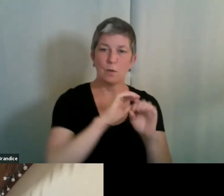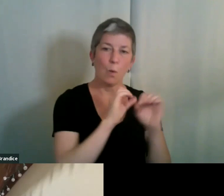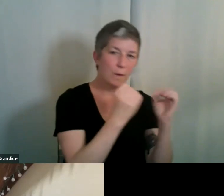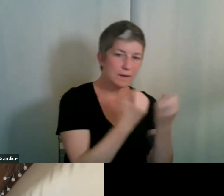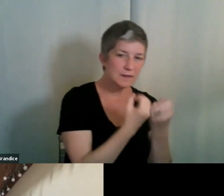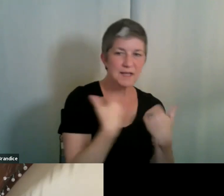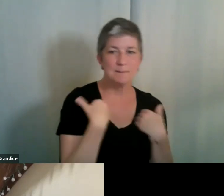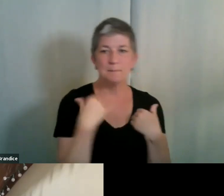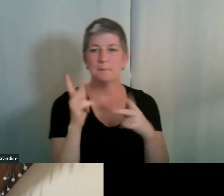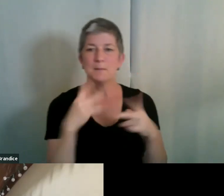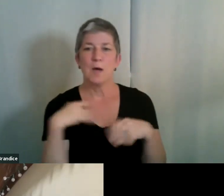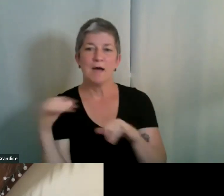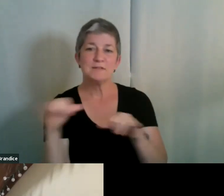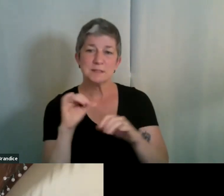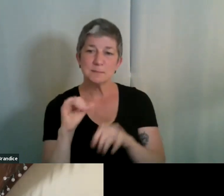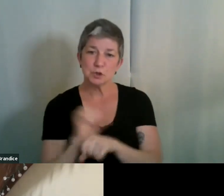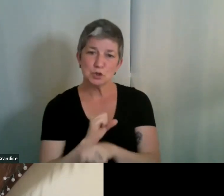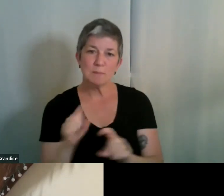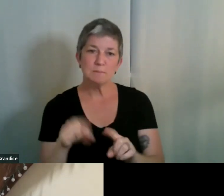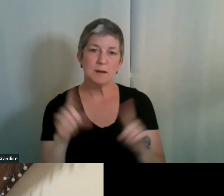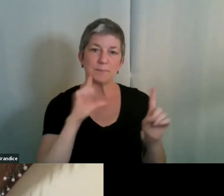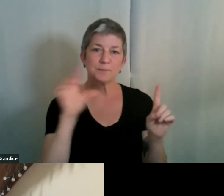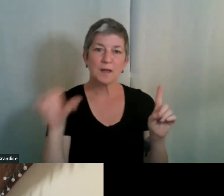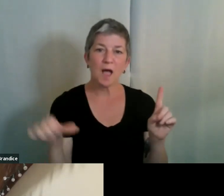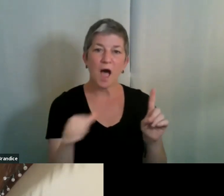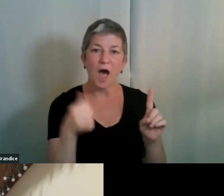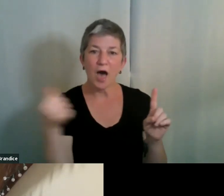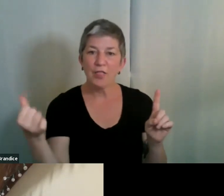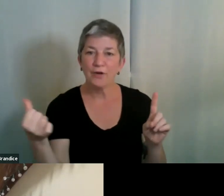the same jobs, but it's other other people that need to have